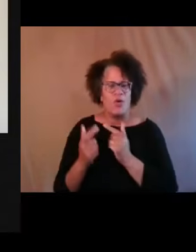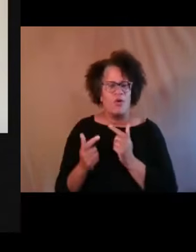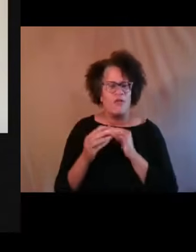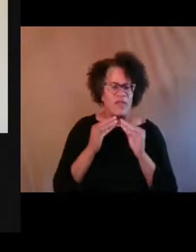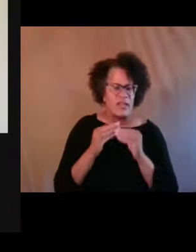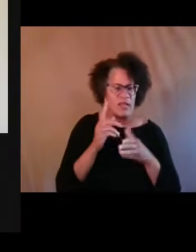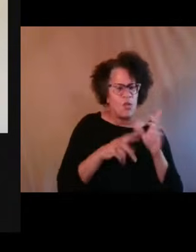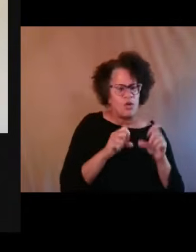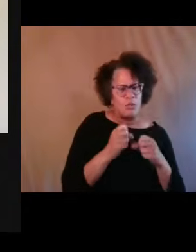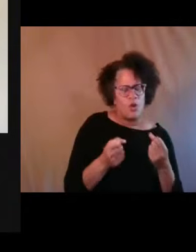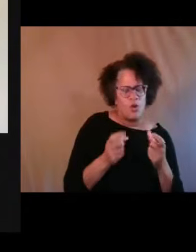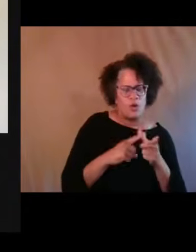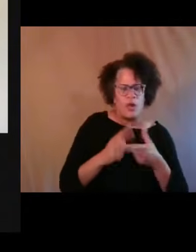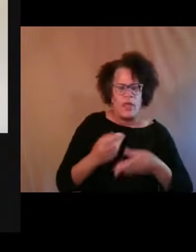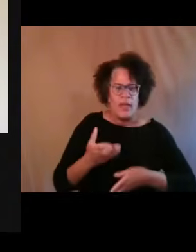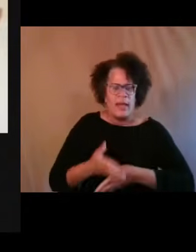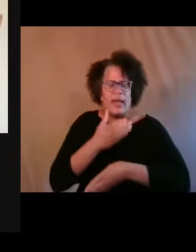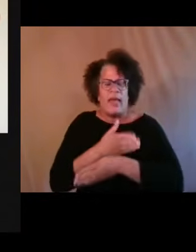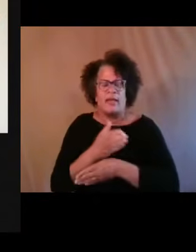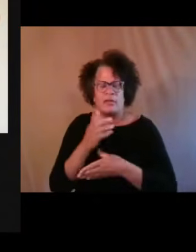or enhancing what is already working.